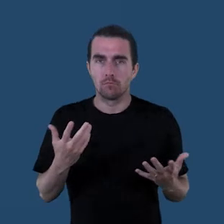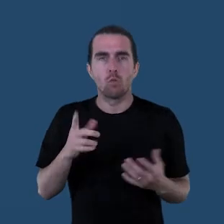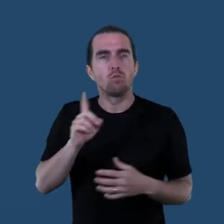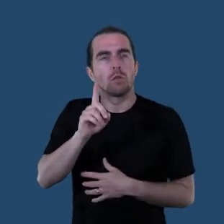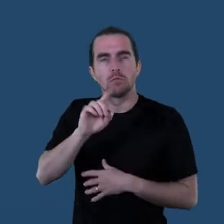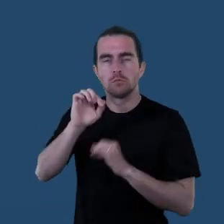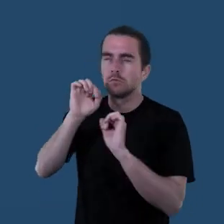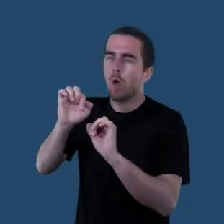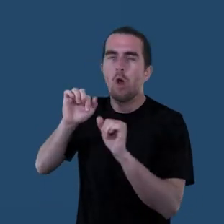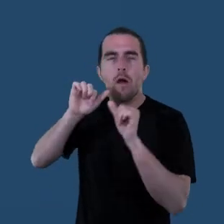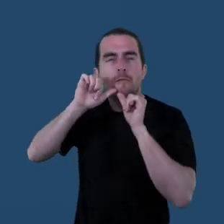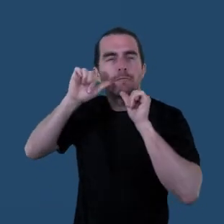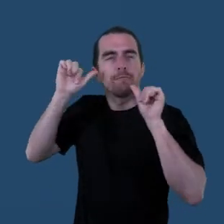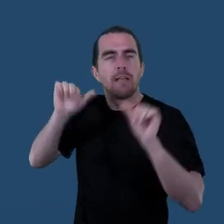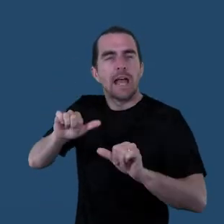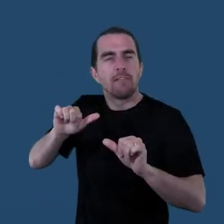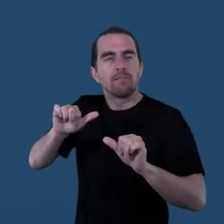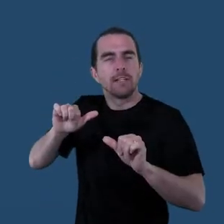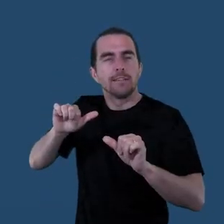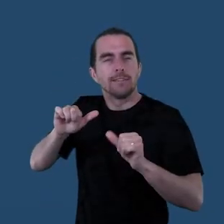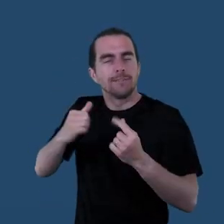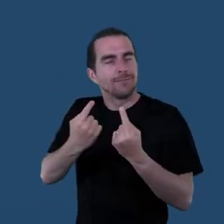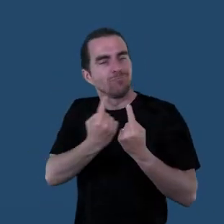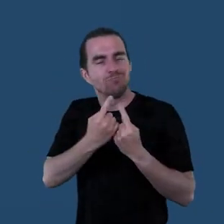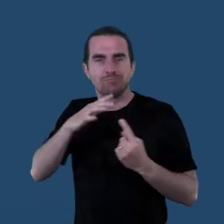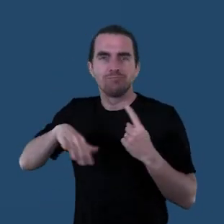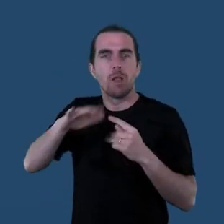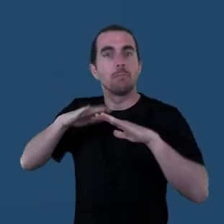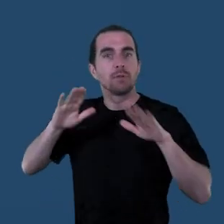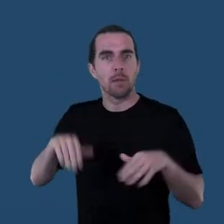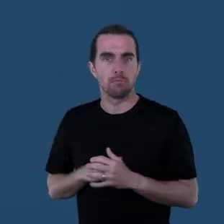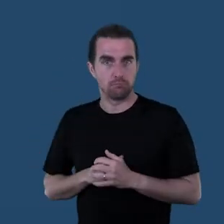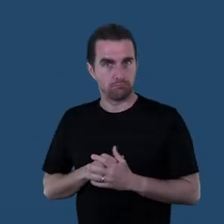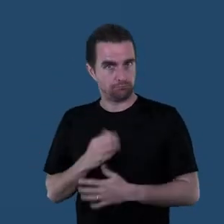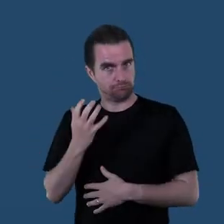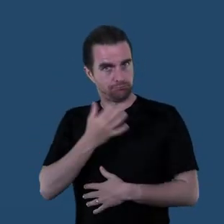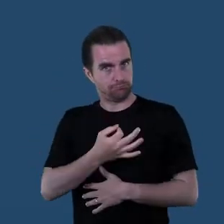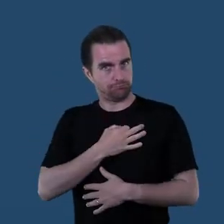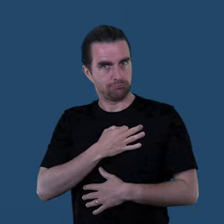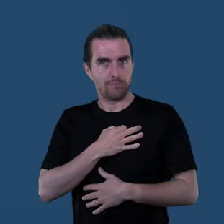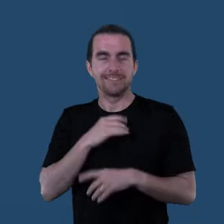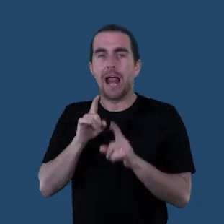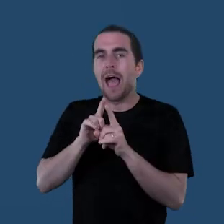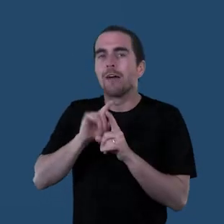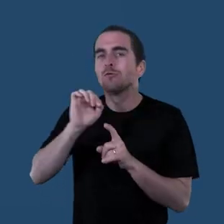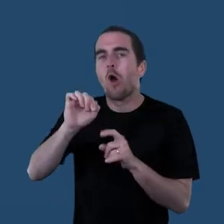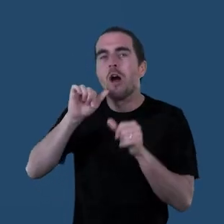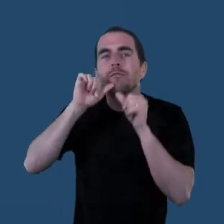"What is your favorite thing in the museum?" That's quite a big, I guess that's like how do you pick your favorite child,